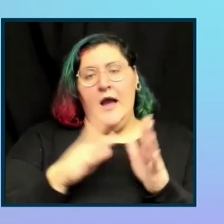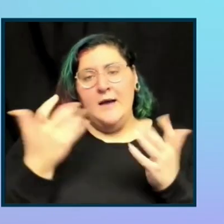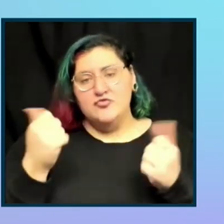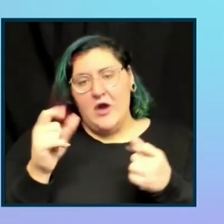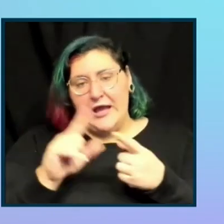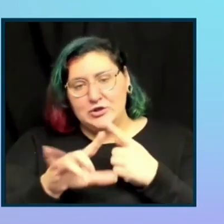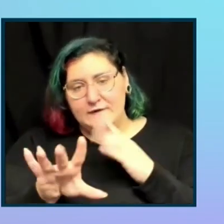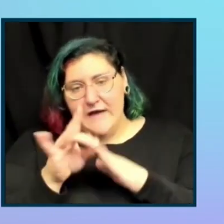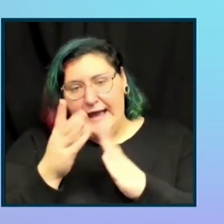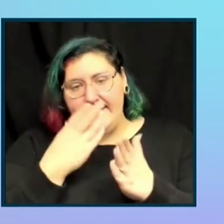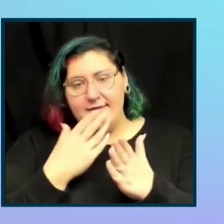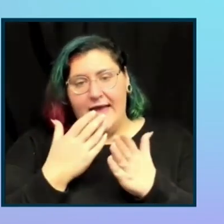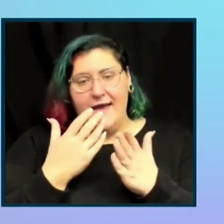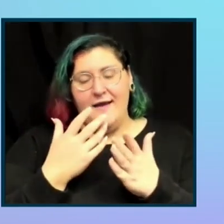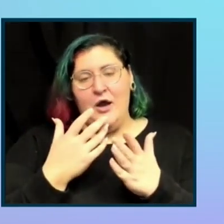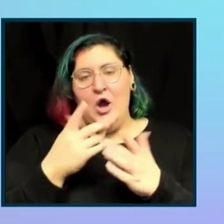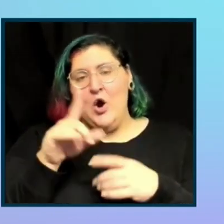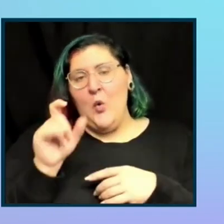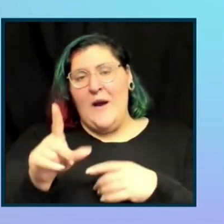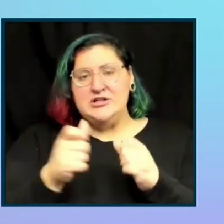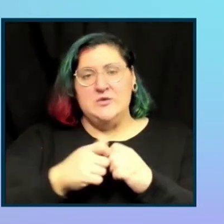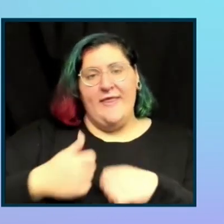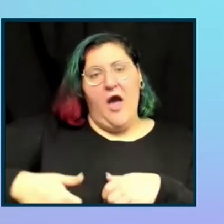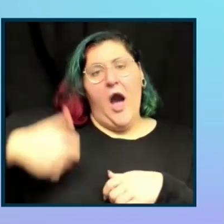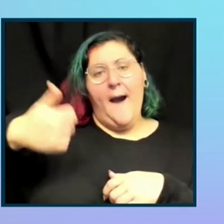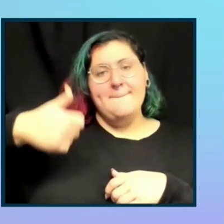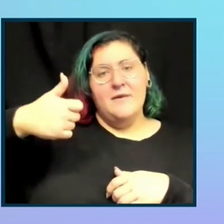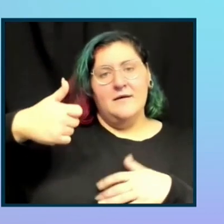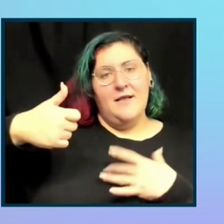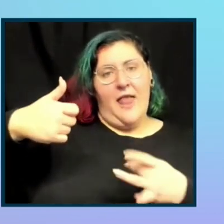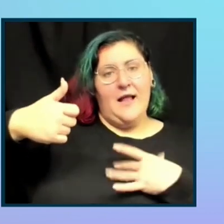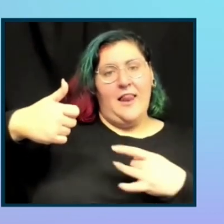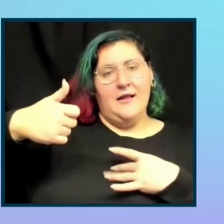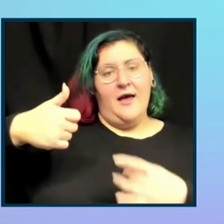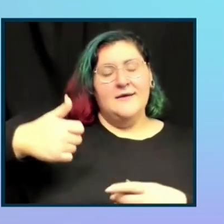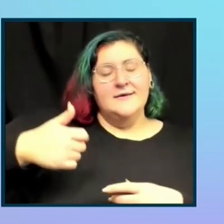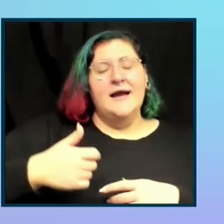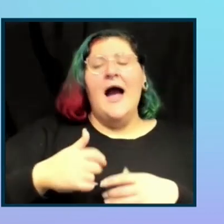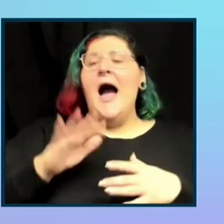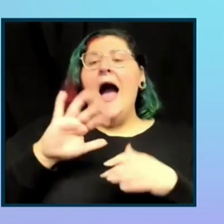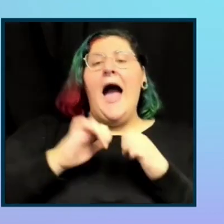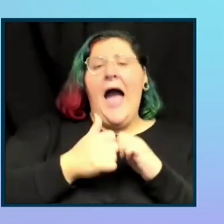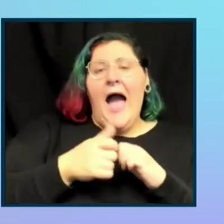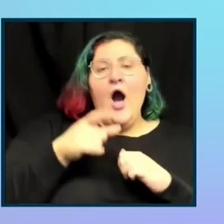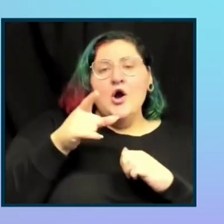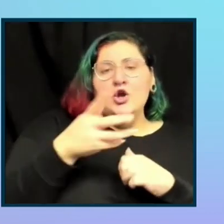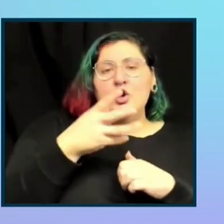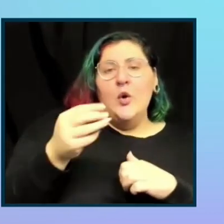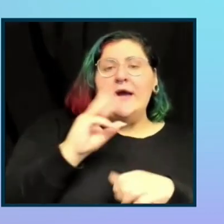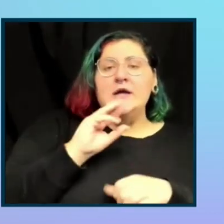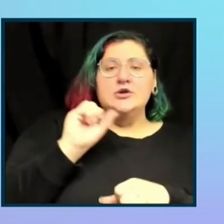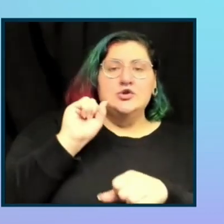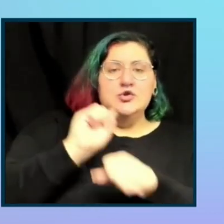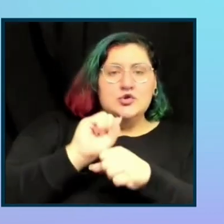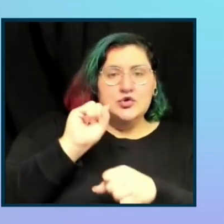and I don't wanna be play favorites here. "So how do you and your crew handle "the rampant grieving in this game?" Is this the question from anonymous.